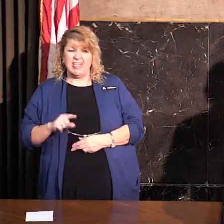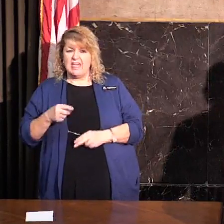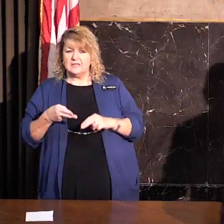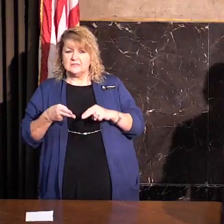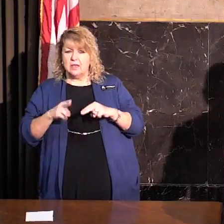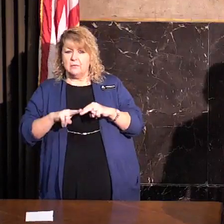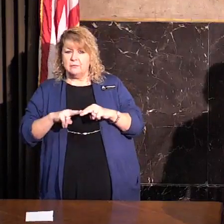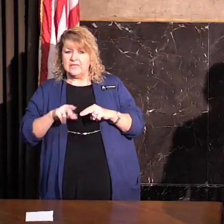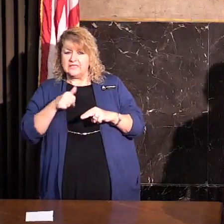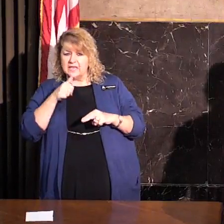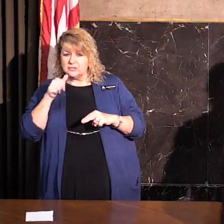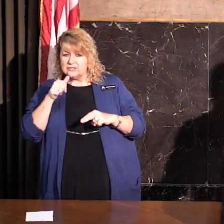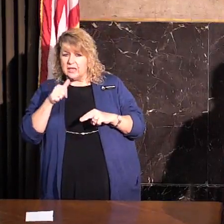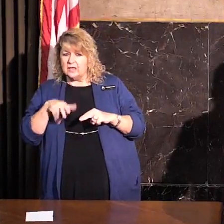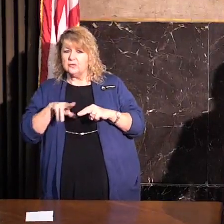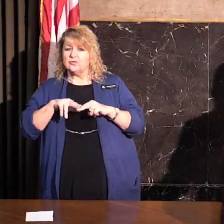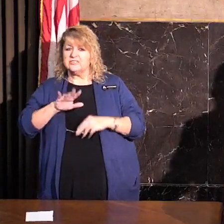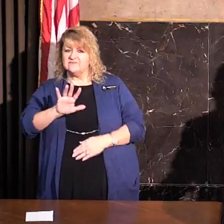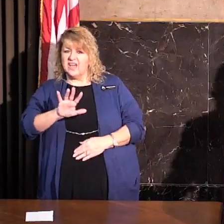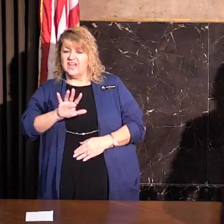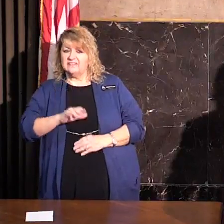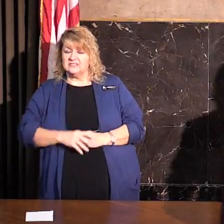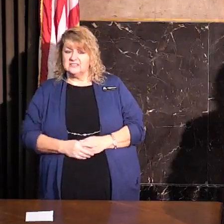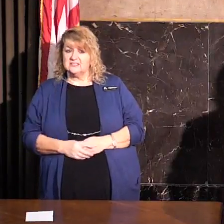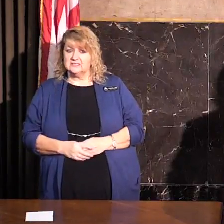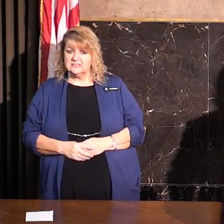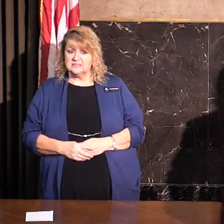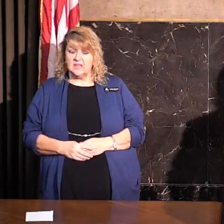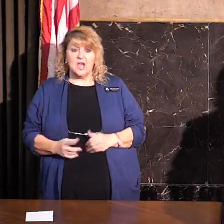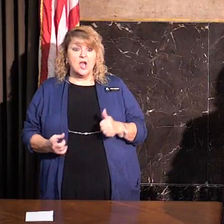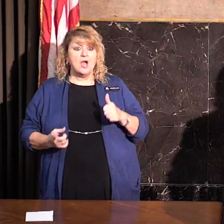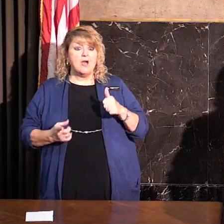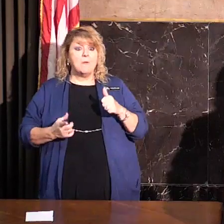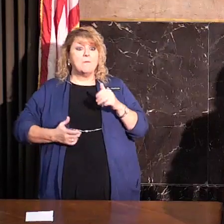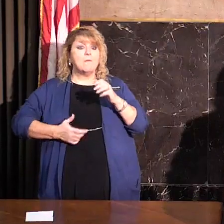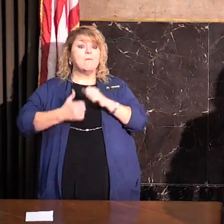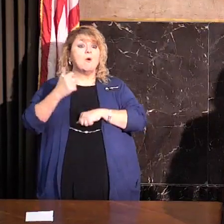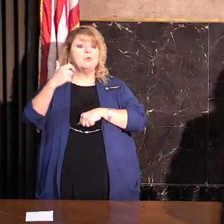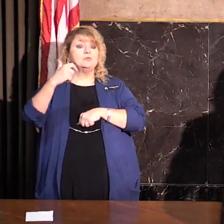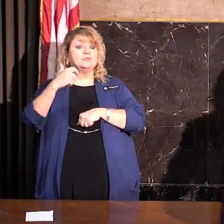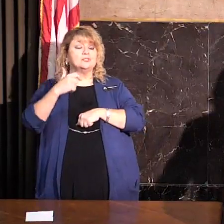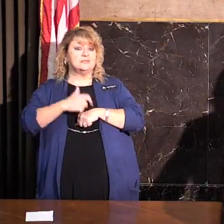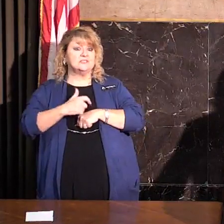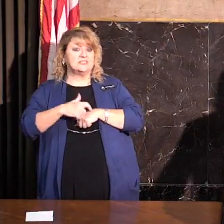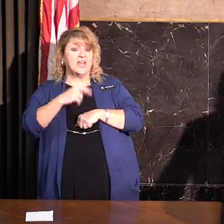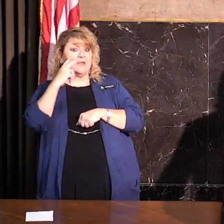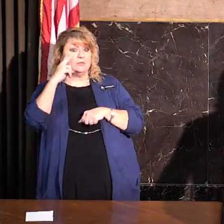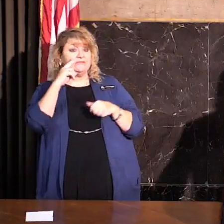actually up five from yesterday. This is the first time in quite a while. we've